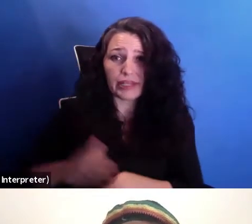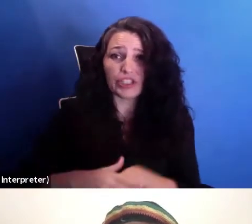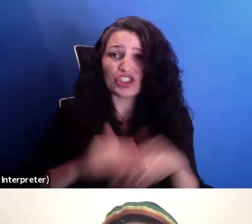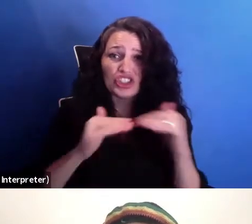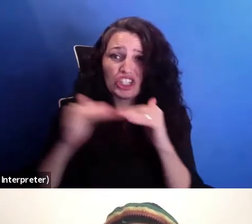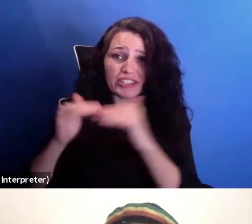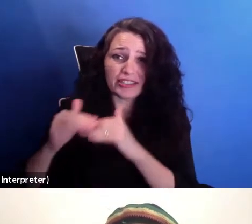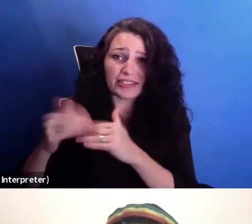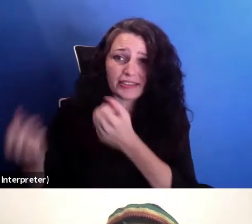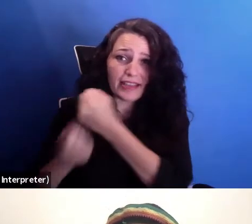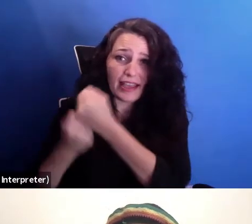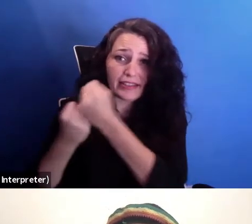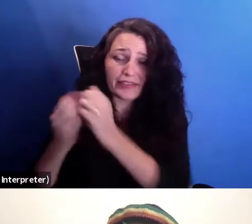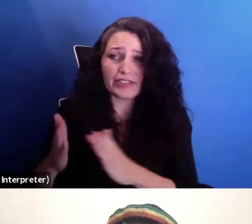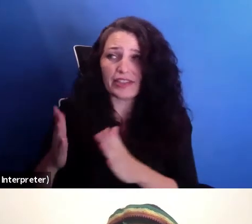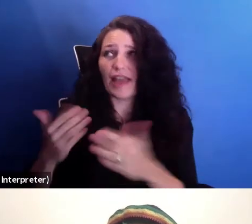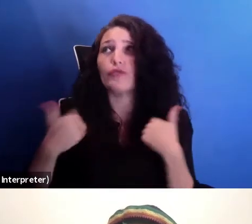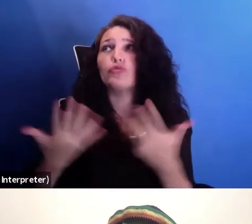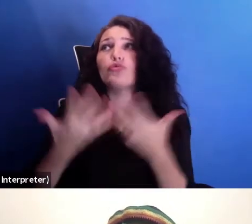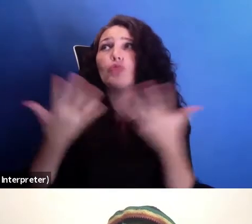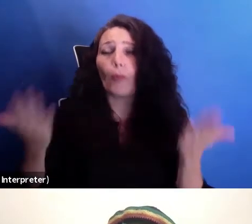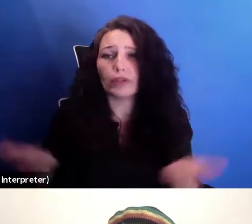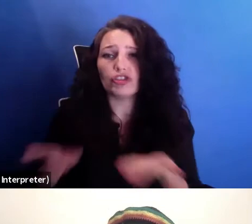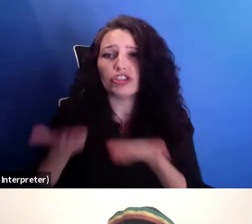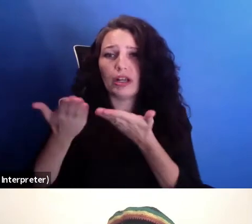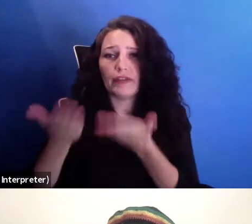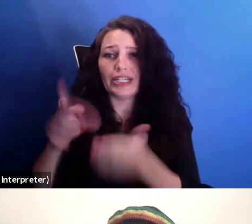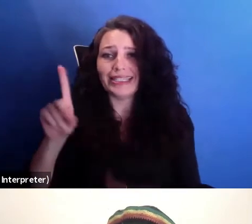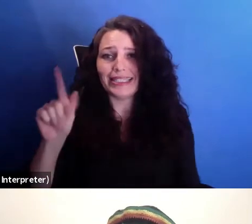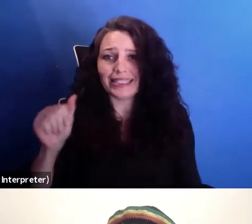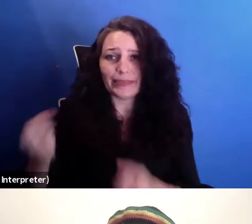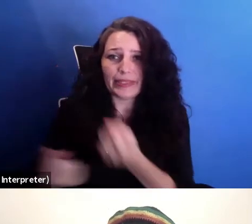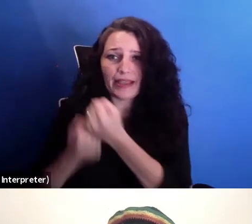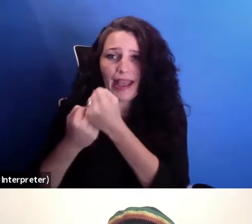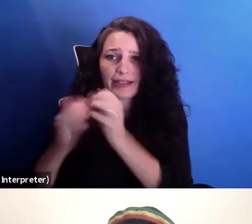Because disability activists have been on the forefront for instance,